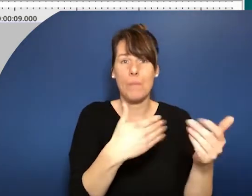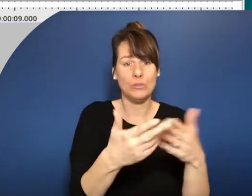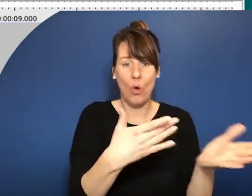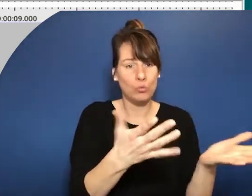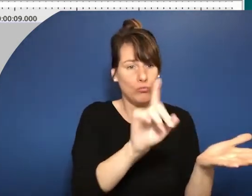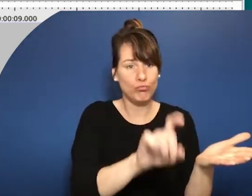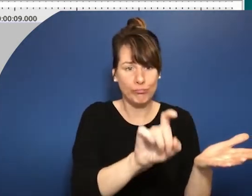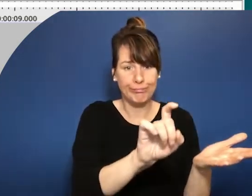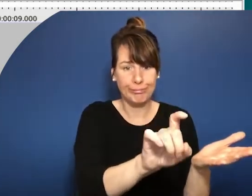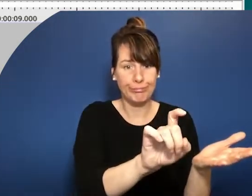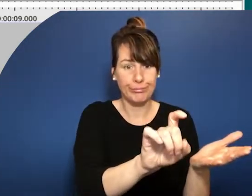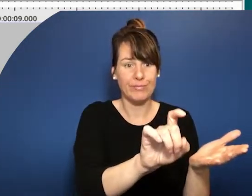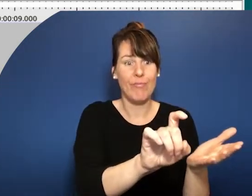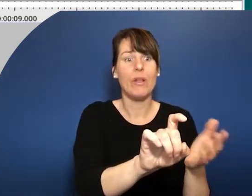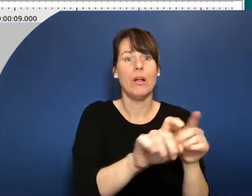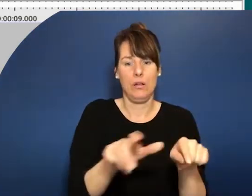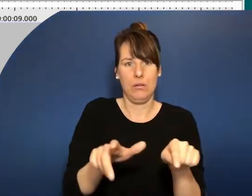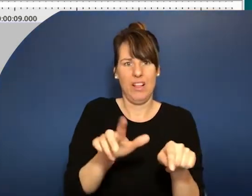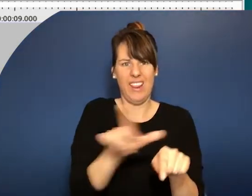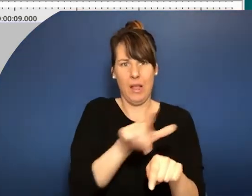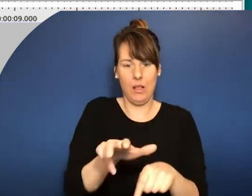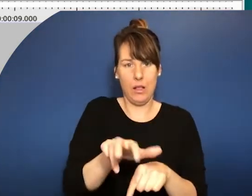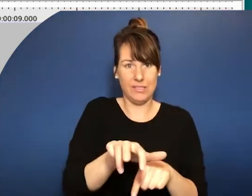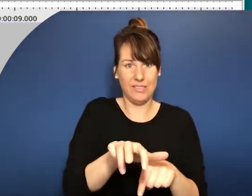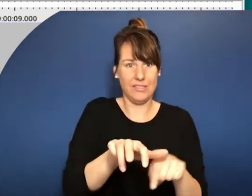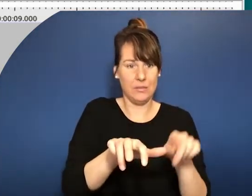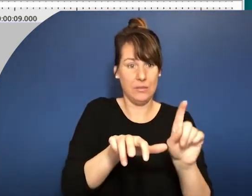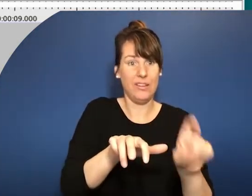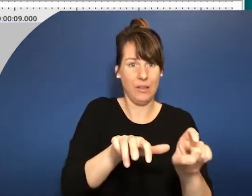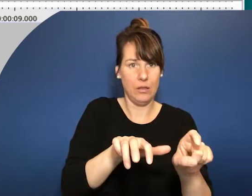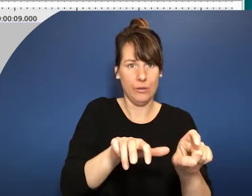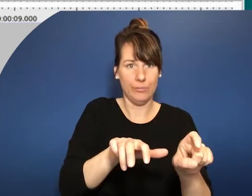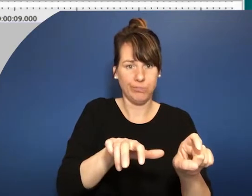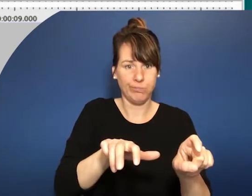And just on a random place. And when I, for example, left click